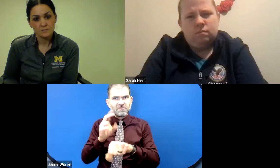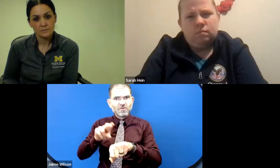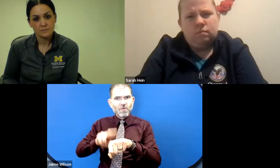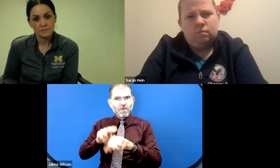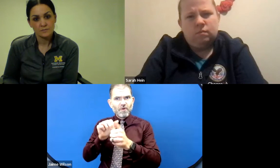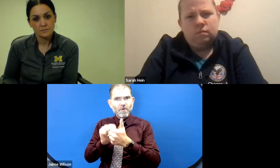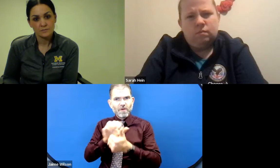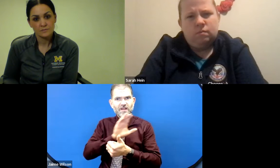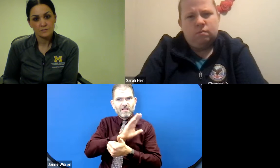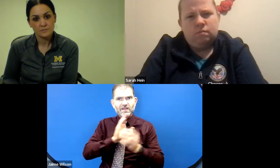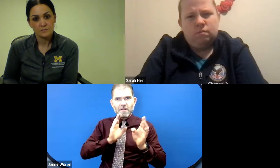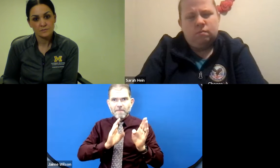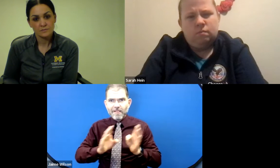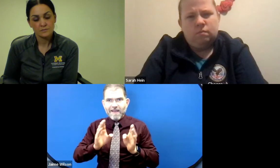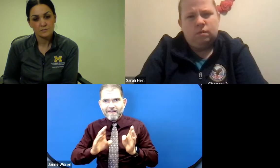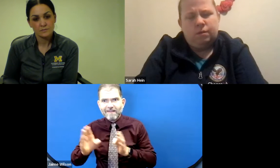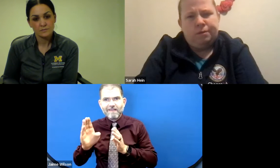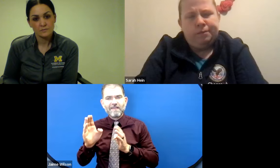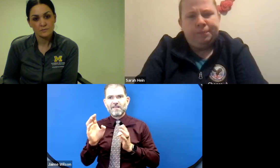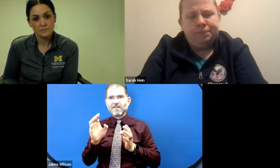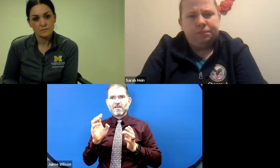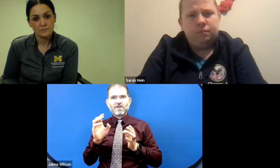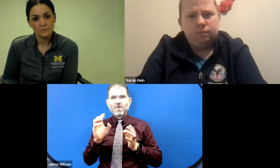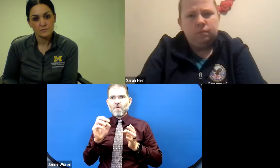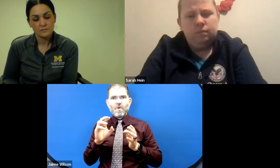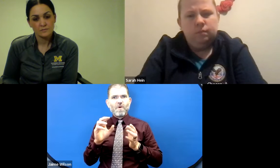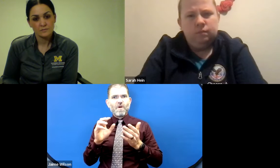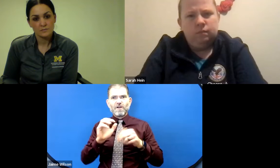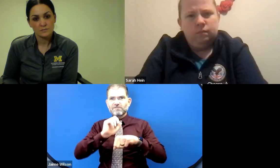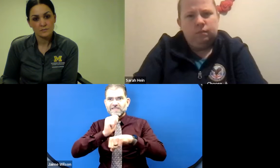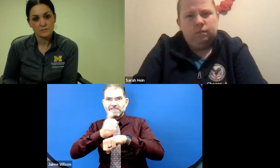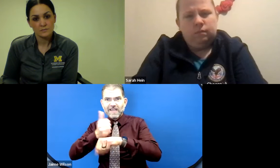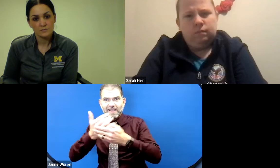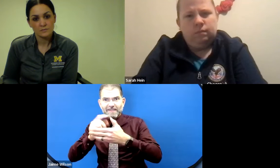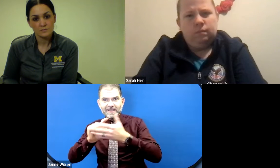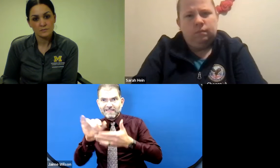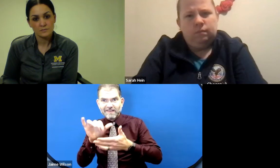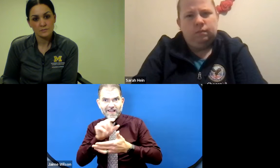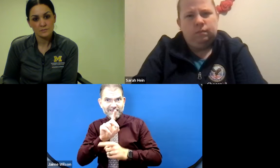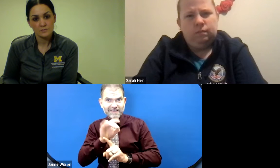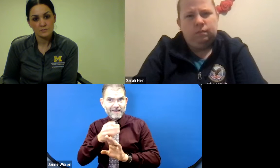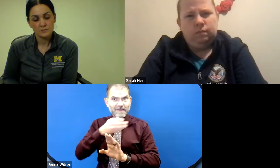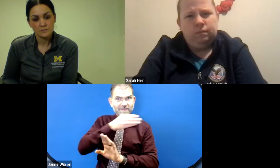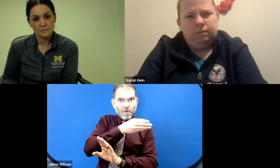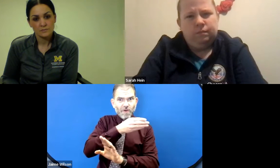ASL Interpreter: they not behaving in a way that's typical ASL Interpreter: to ASL Interpreter: how you should behave in a situation